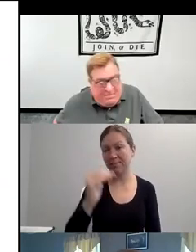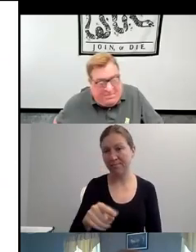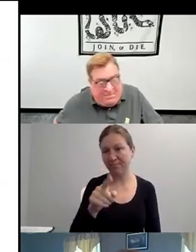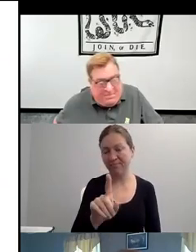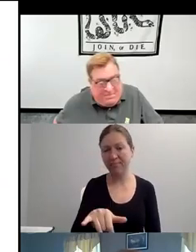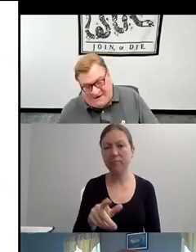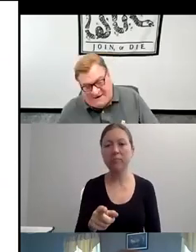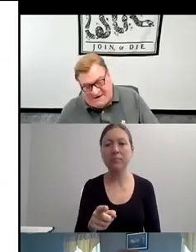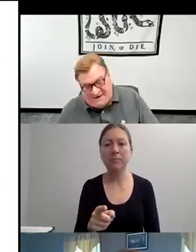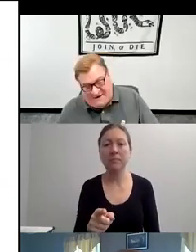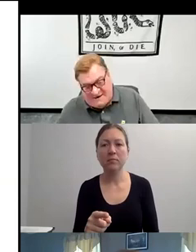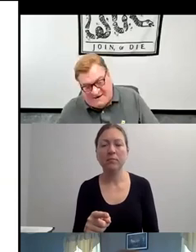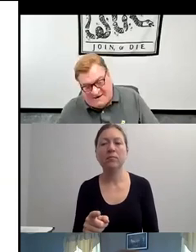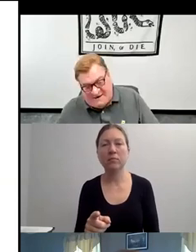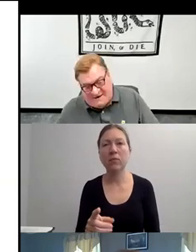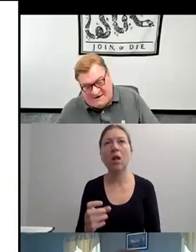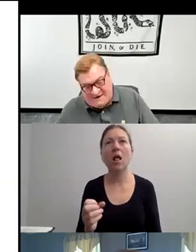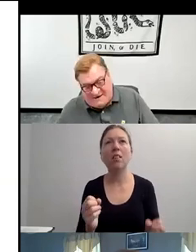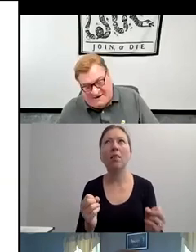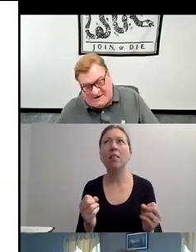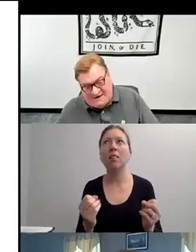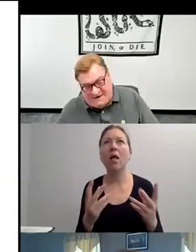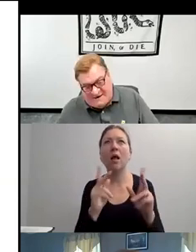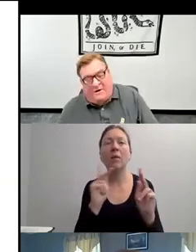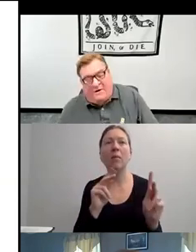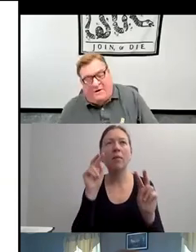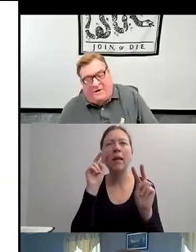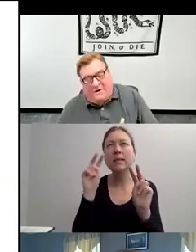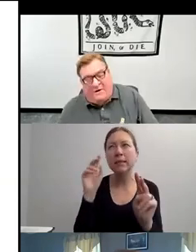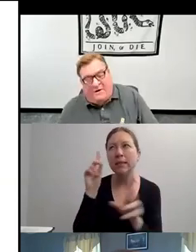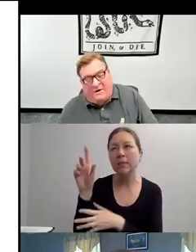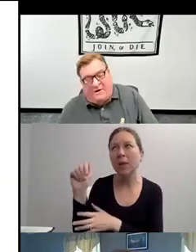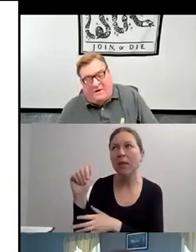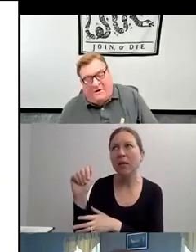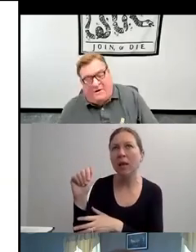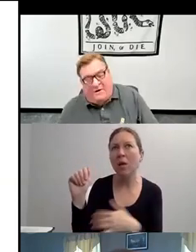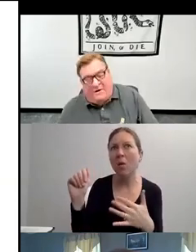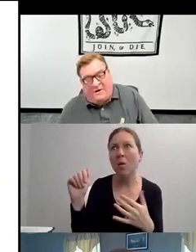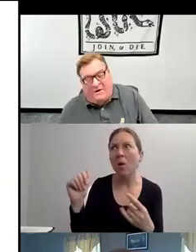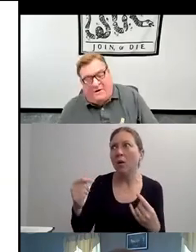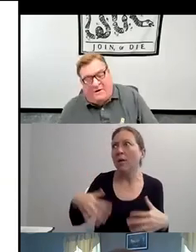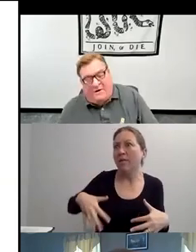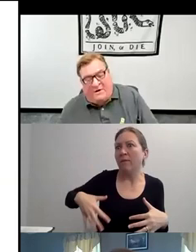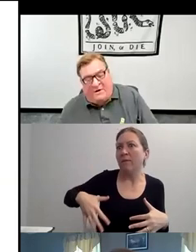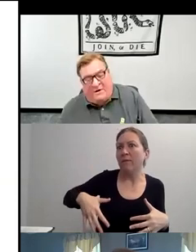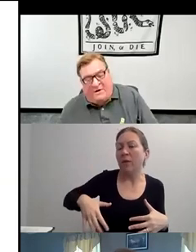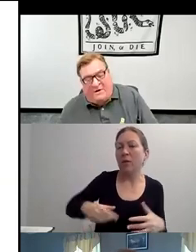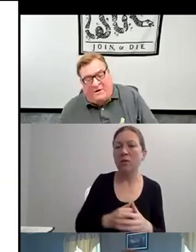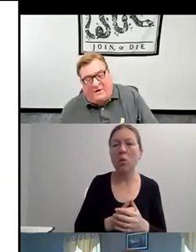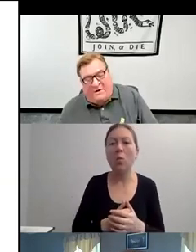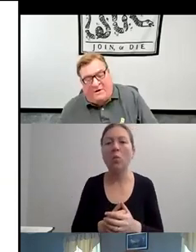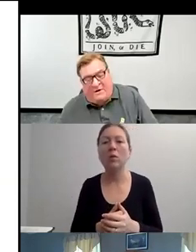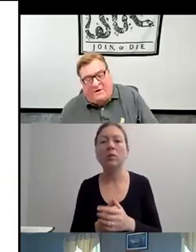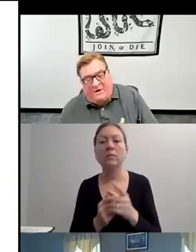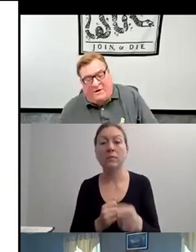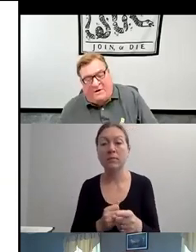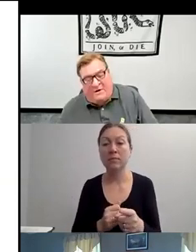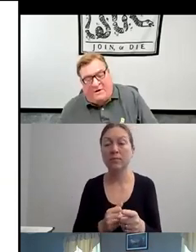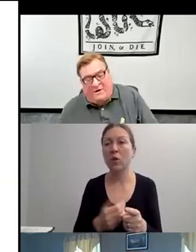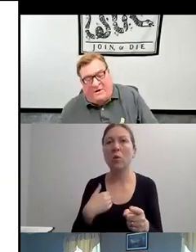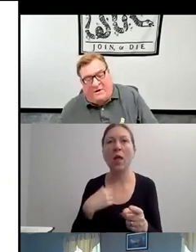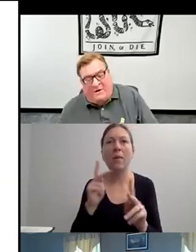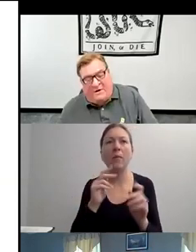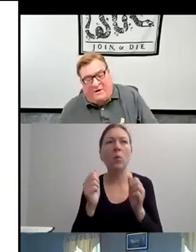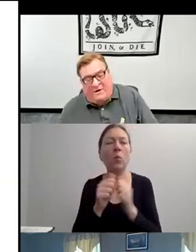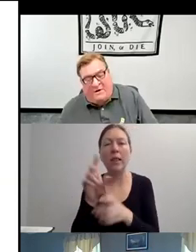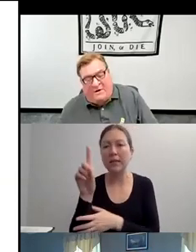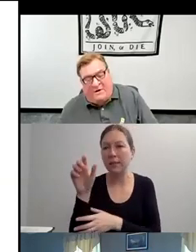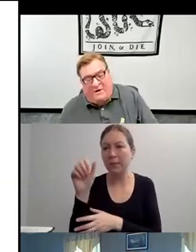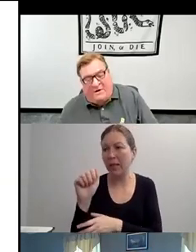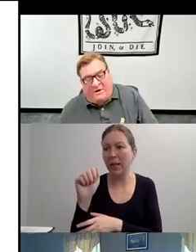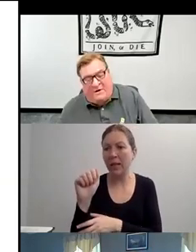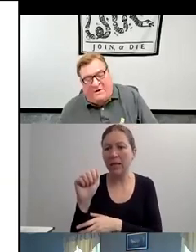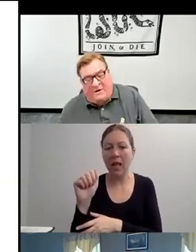AND THROUGH HIS SUPER HUMAN WILL, WHEN HE JUMPS OUT OF HIS WHEELCHAIR AND SAVES THE